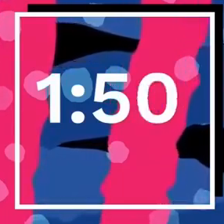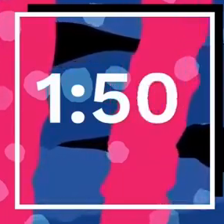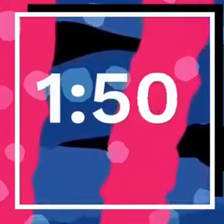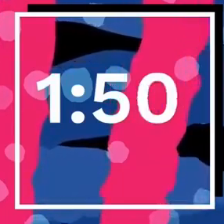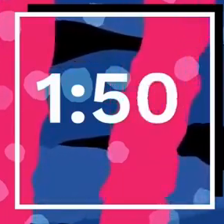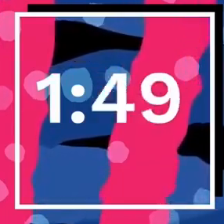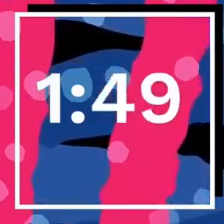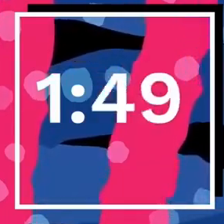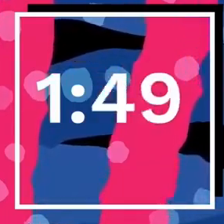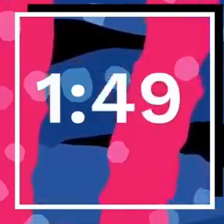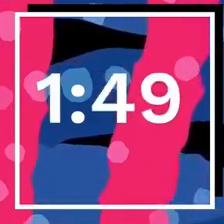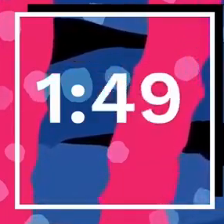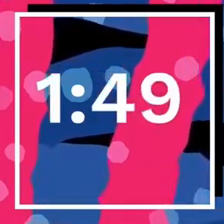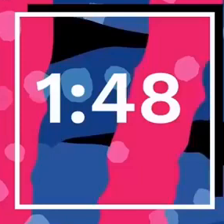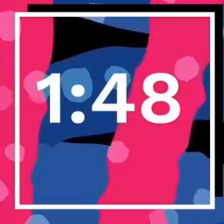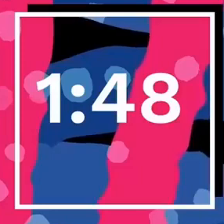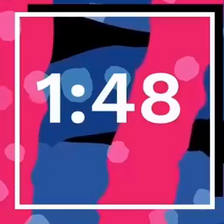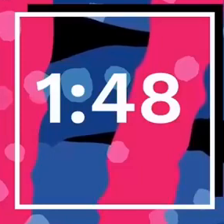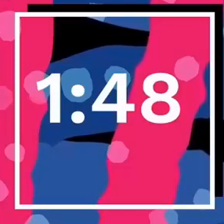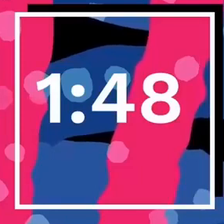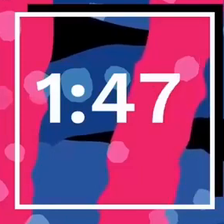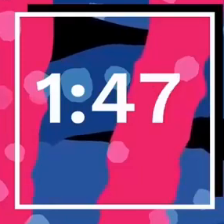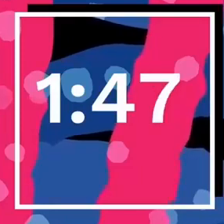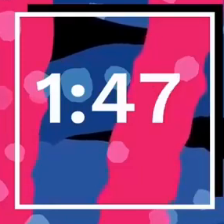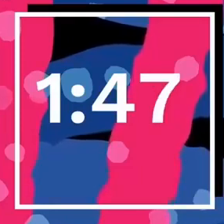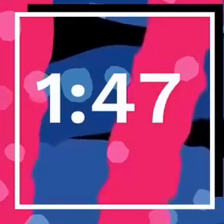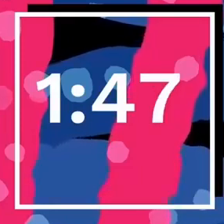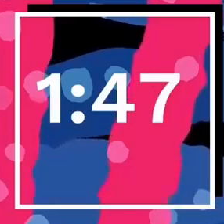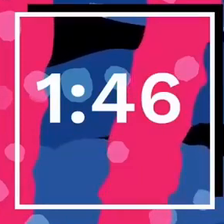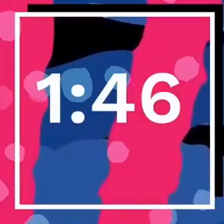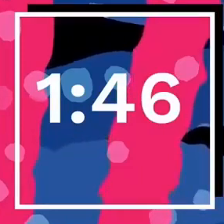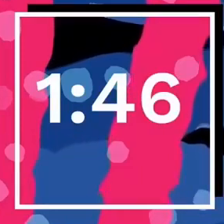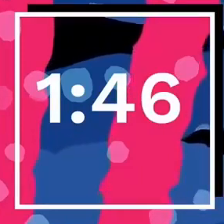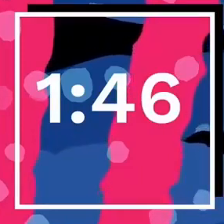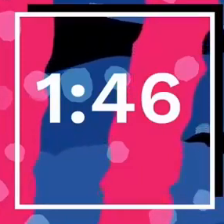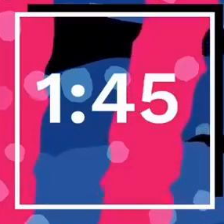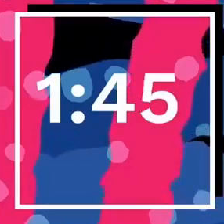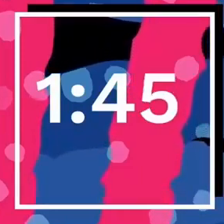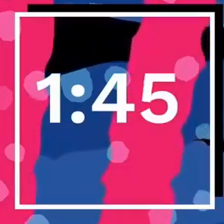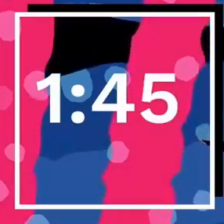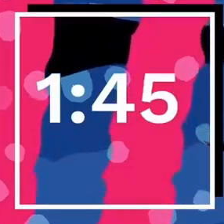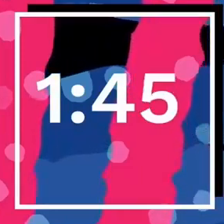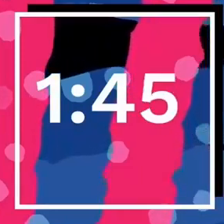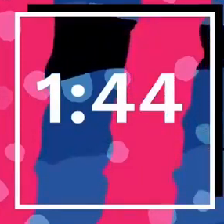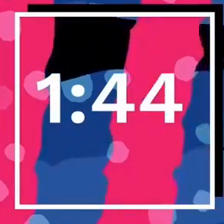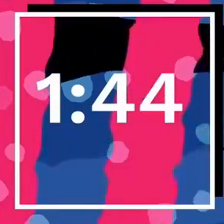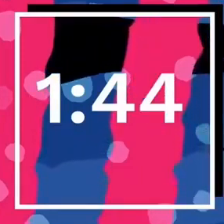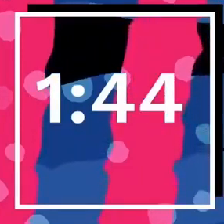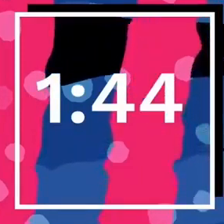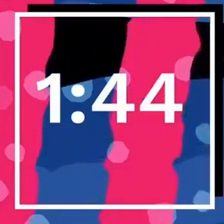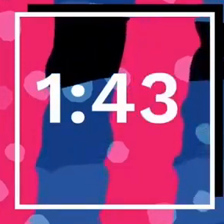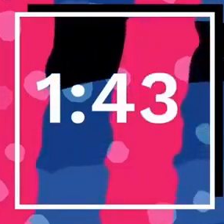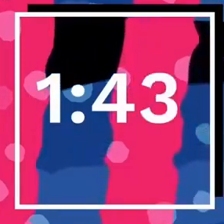ABOUT BILLS THAT NEED TO BE PAID. THEY WANT TO HAVE FUN AND THAT'S WHAT THEY DESIRE.